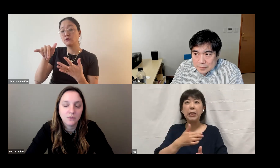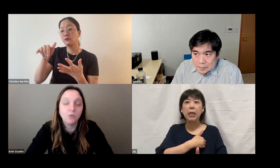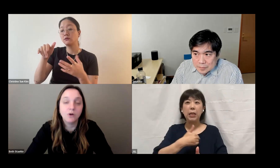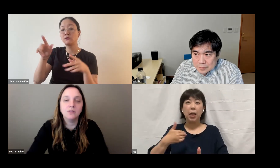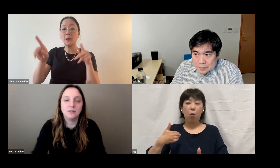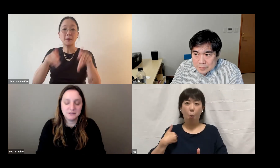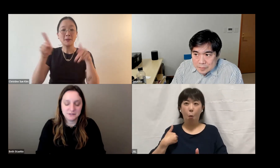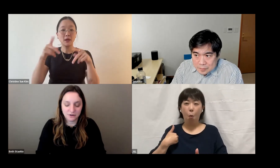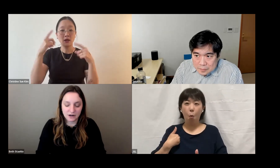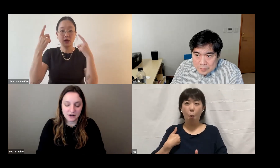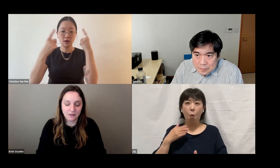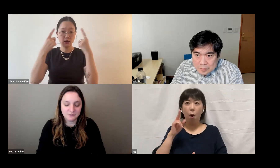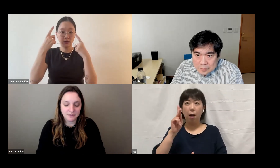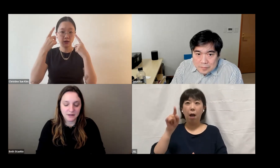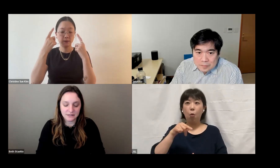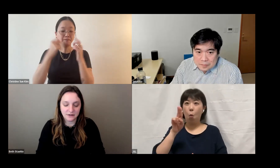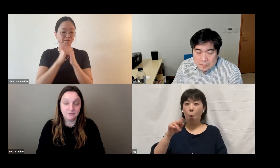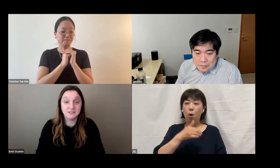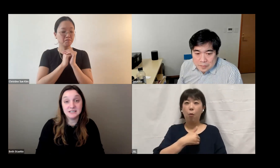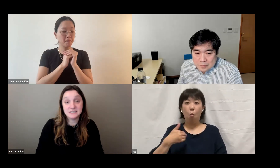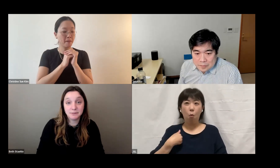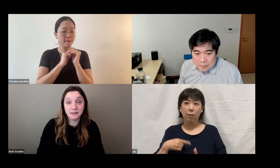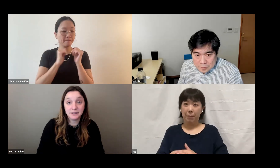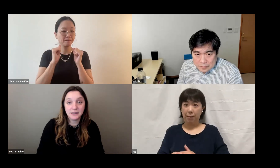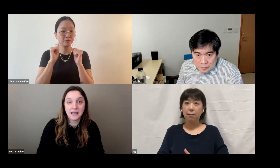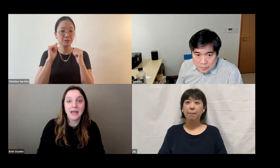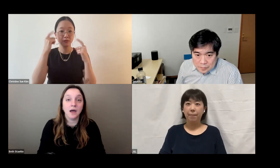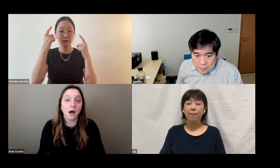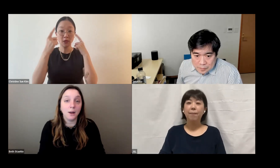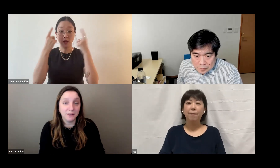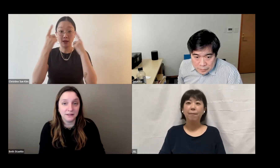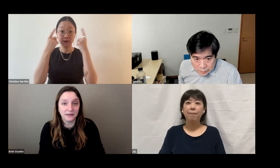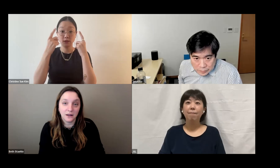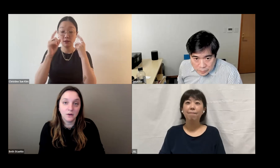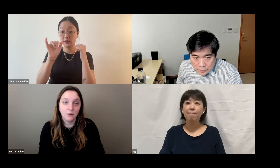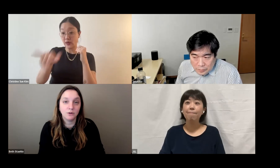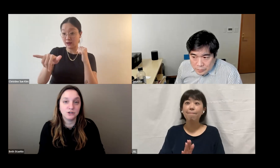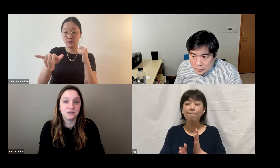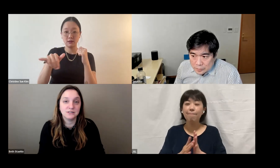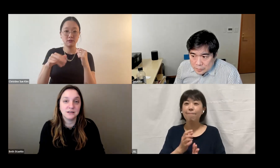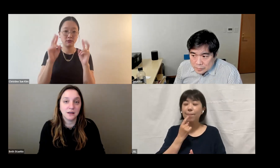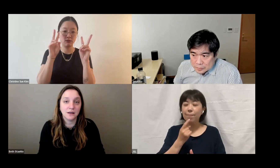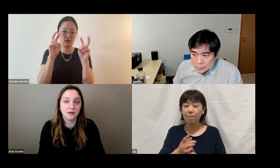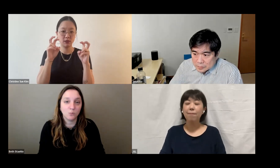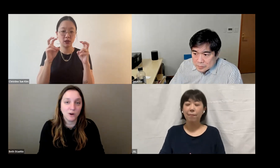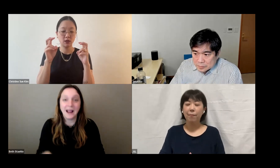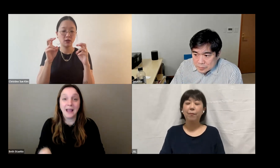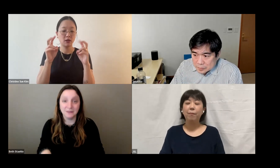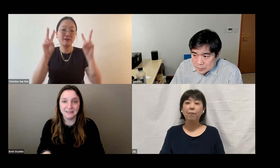Well, let me start over. It comes from the idea of disability and ability, which is where “ableist”